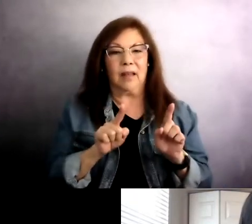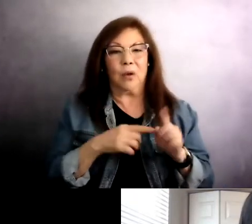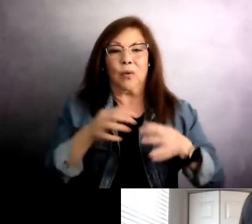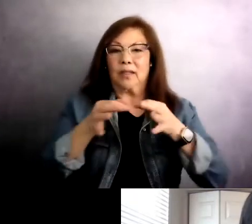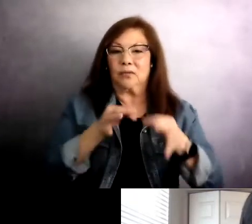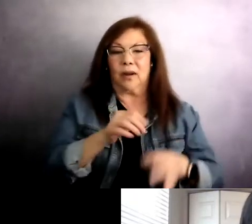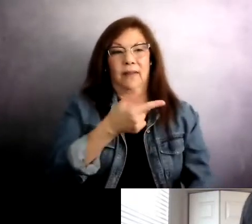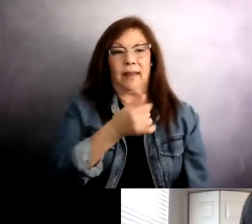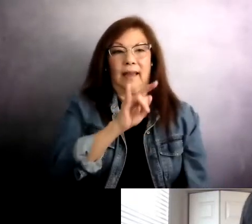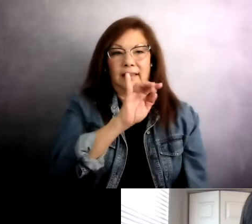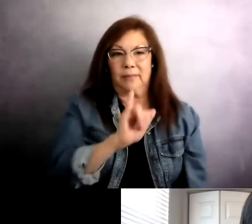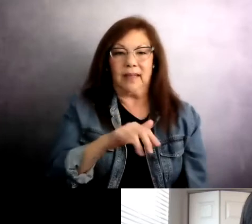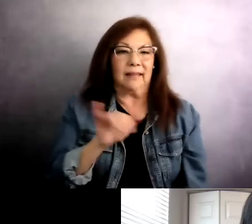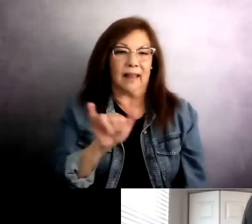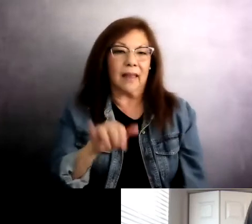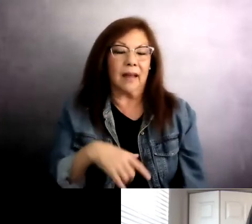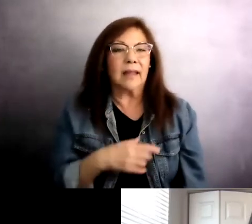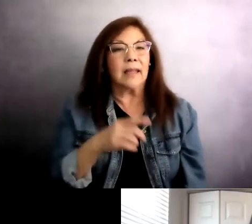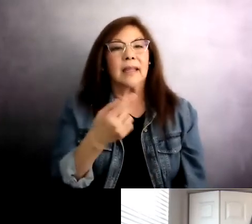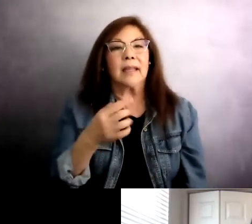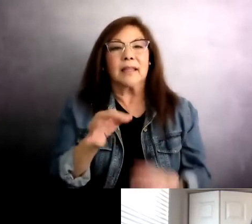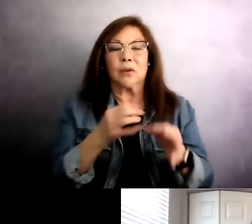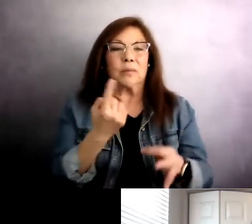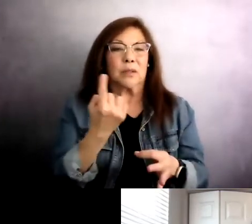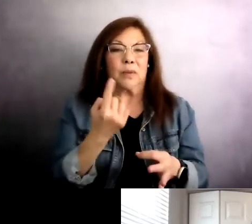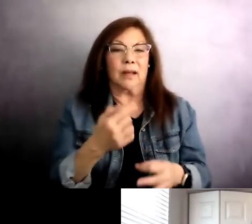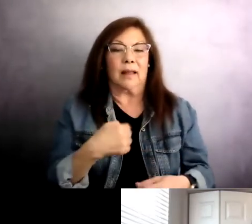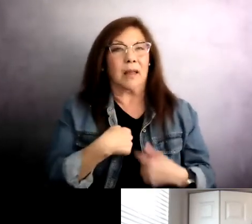Gatsby, is describing someone who he feels other.